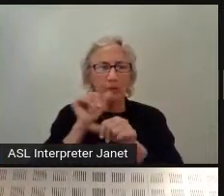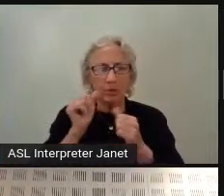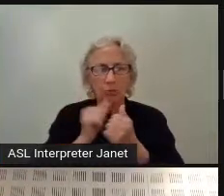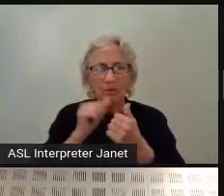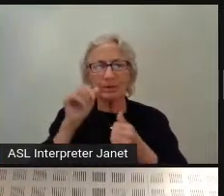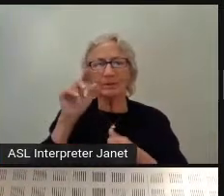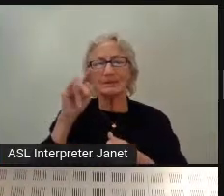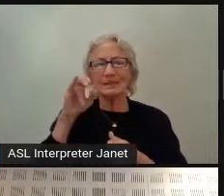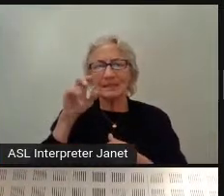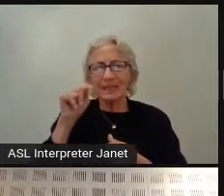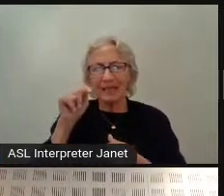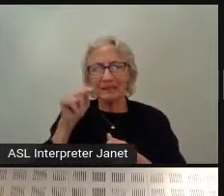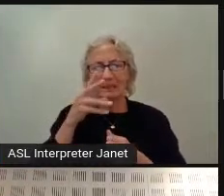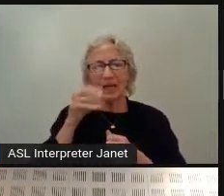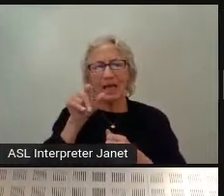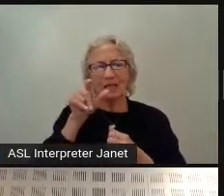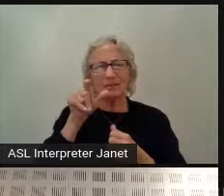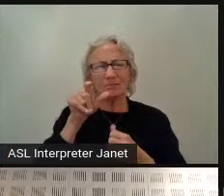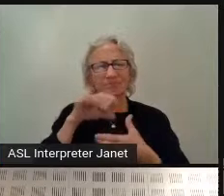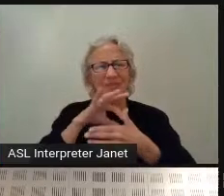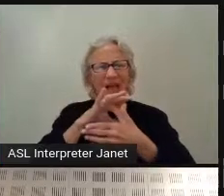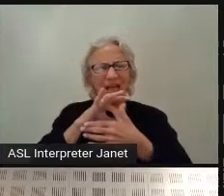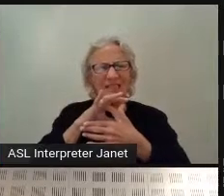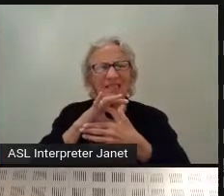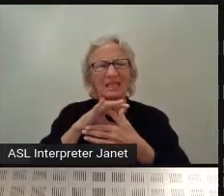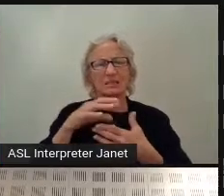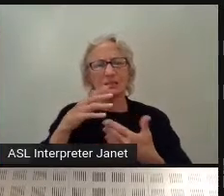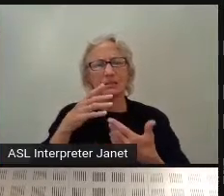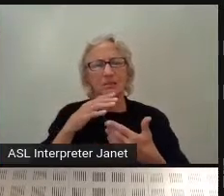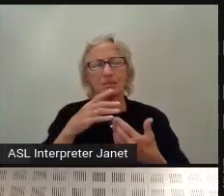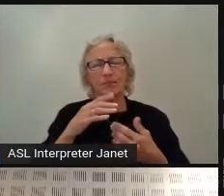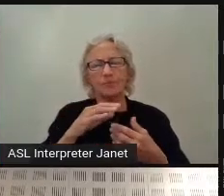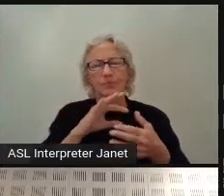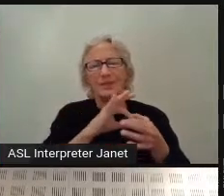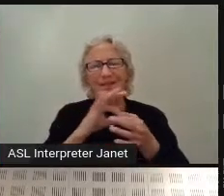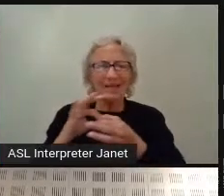many different roles especially with communications and I have very much experience when it comes to working with text and